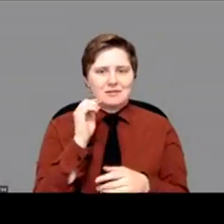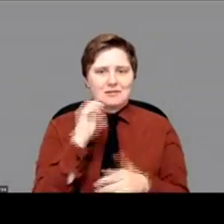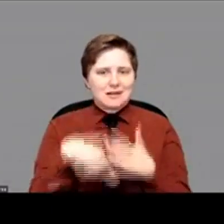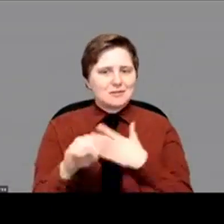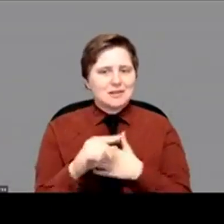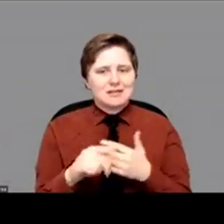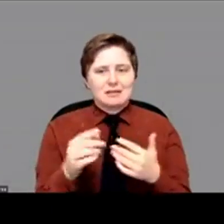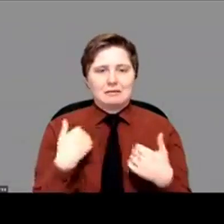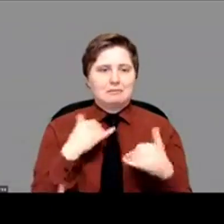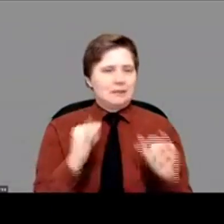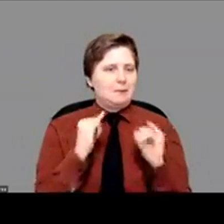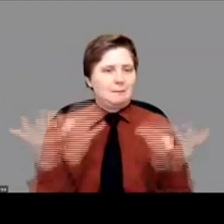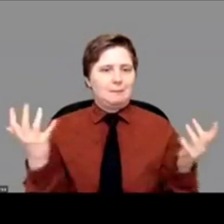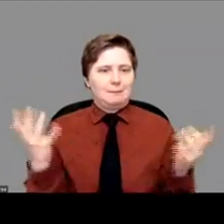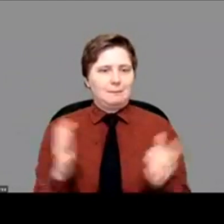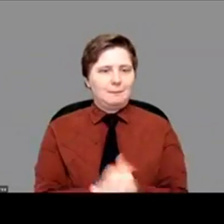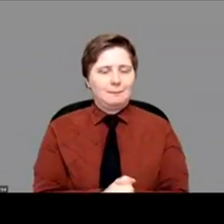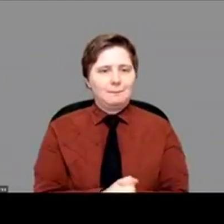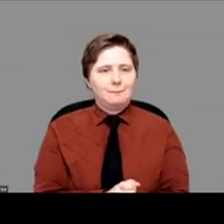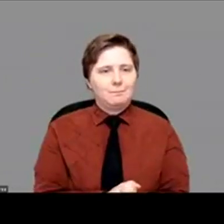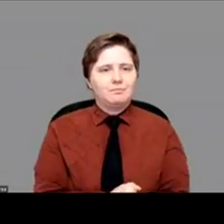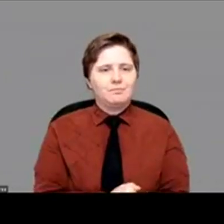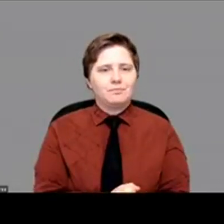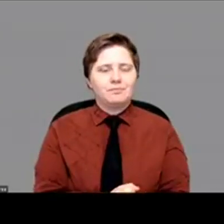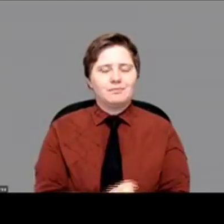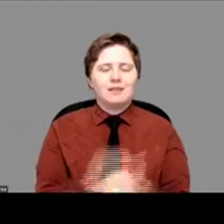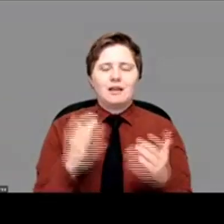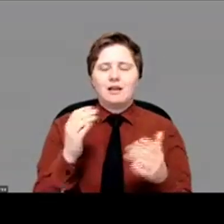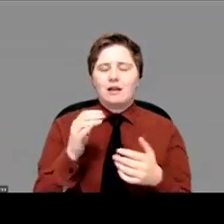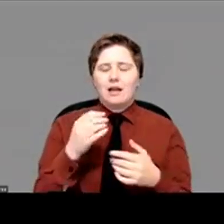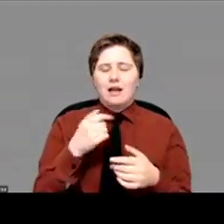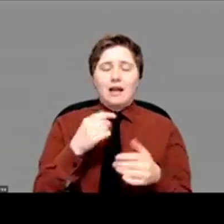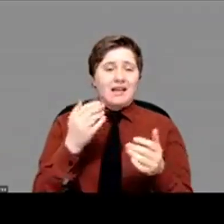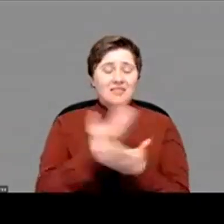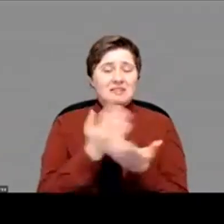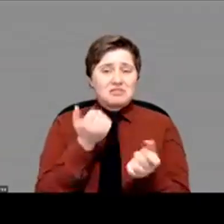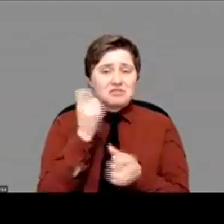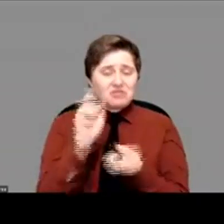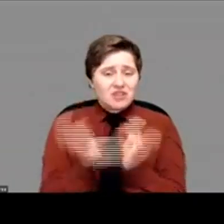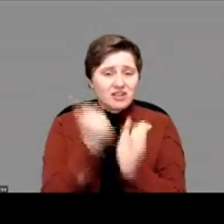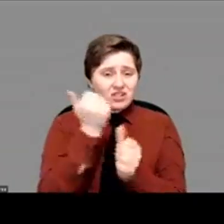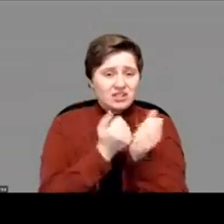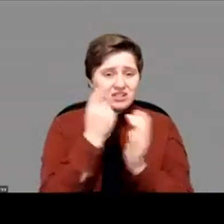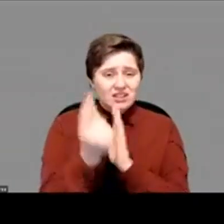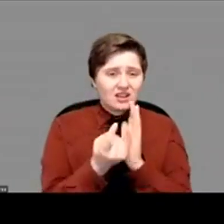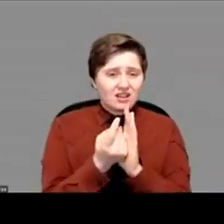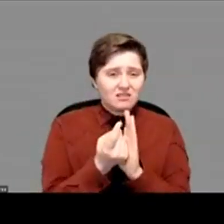like next week another week, you know the I say things change on the hour. You know about a woman that's probably